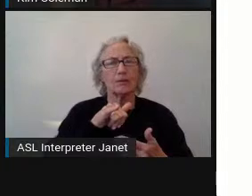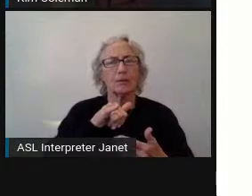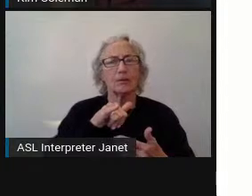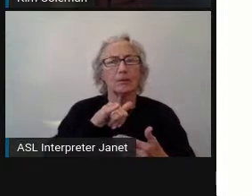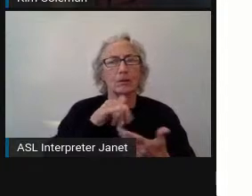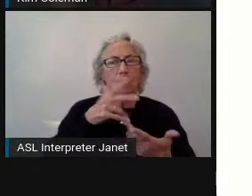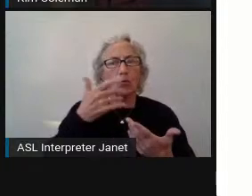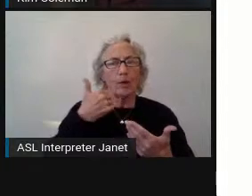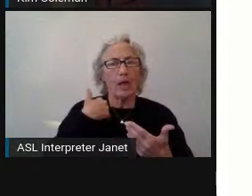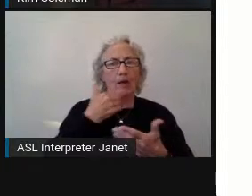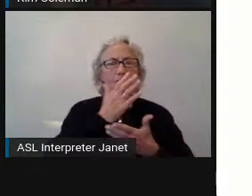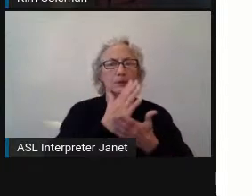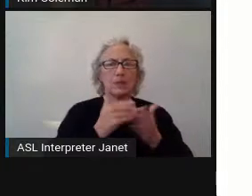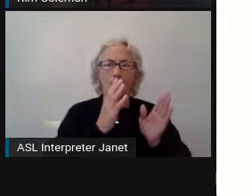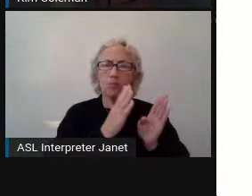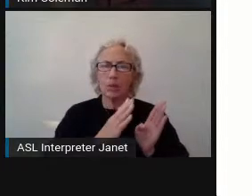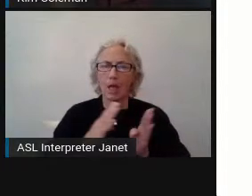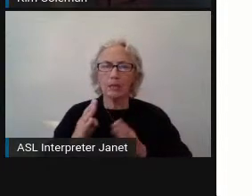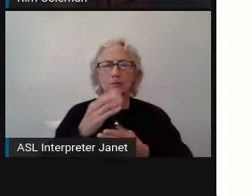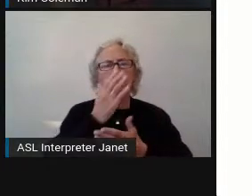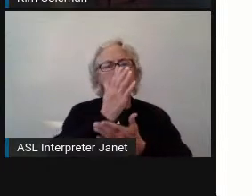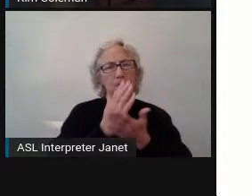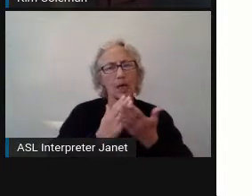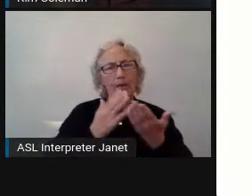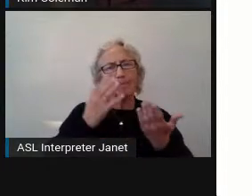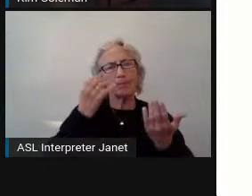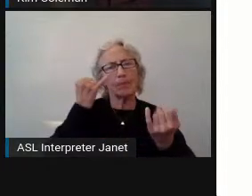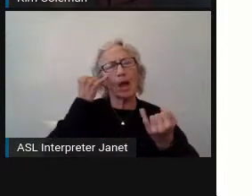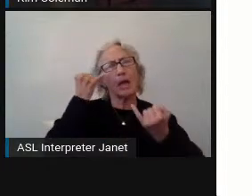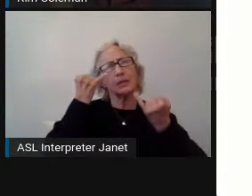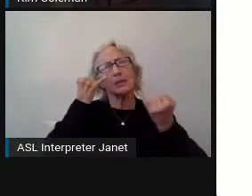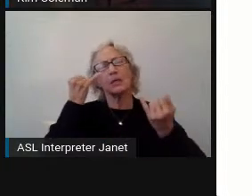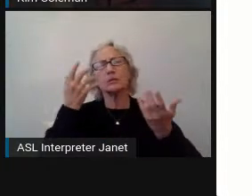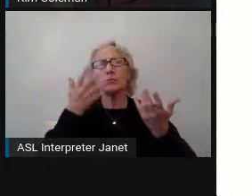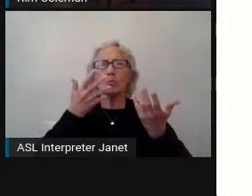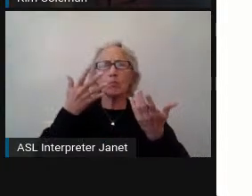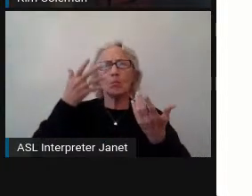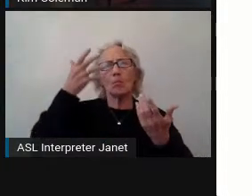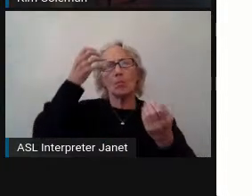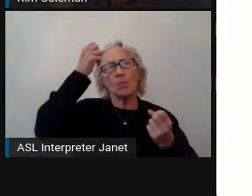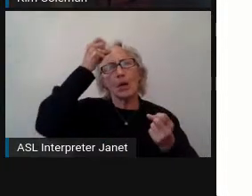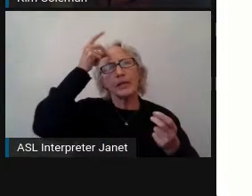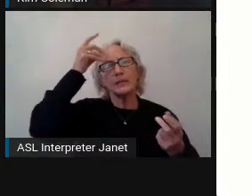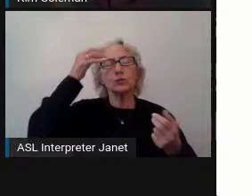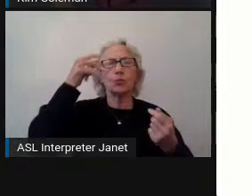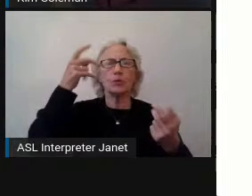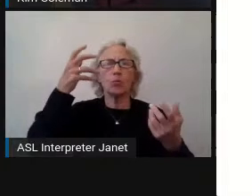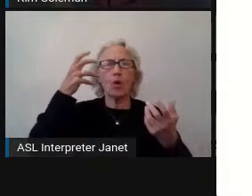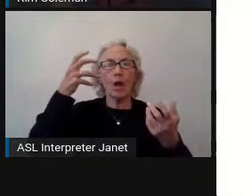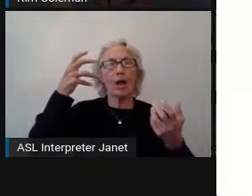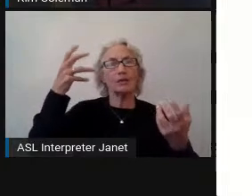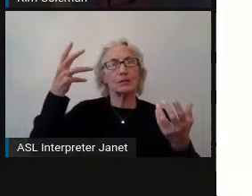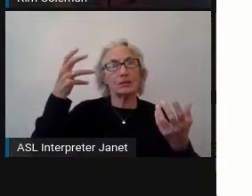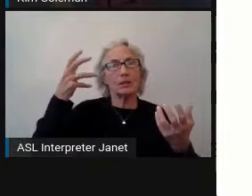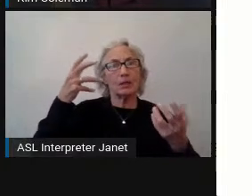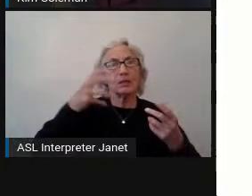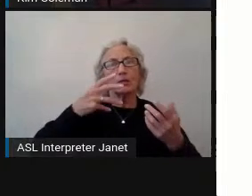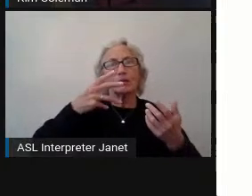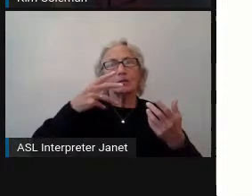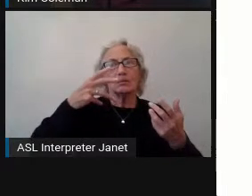But we cannot check accessibility because as you know accessibility is not something you can test automatically. So have some plans